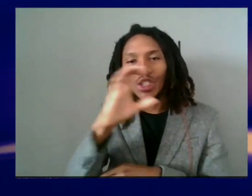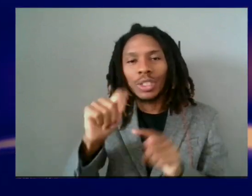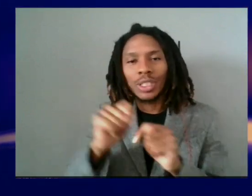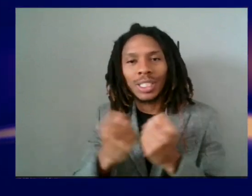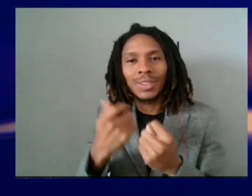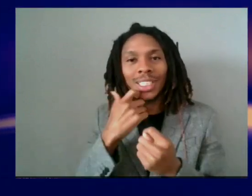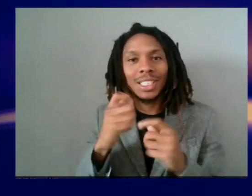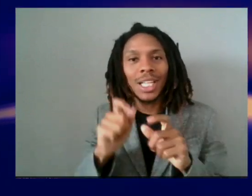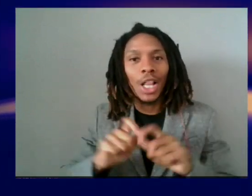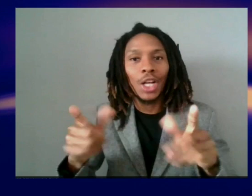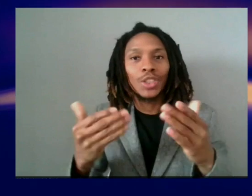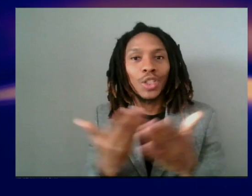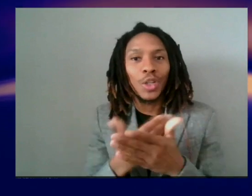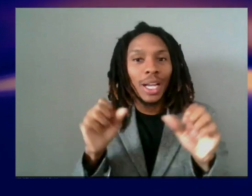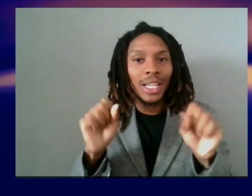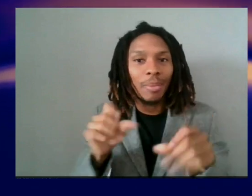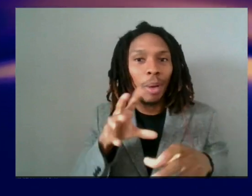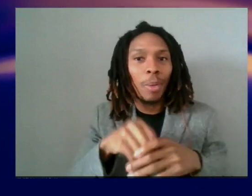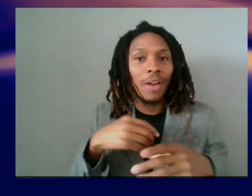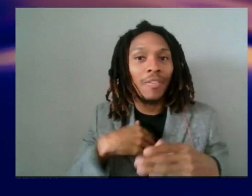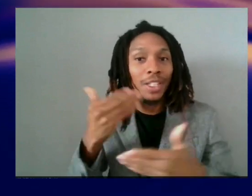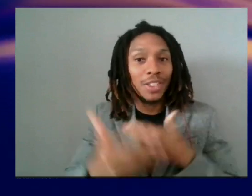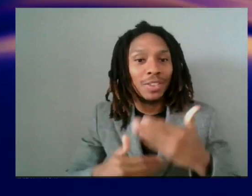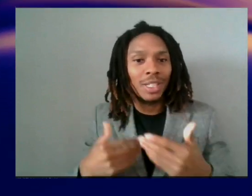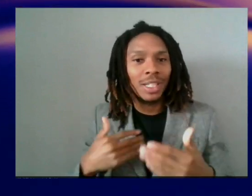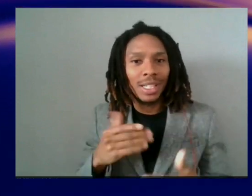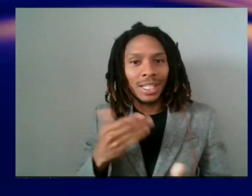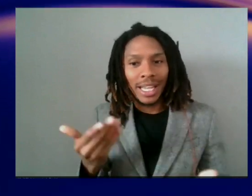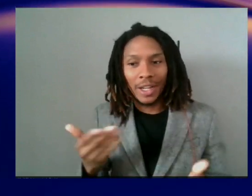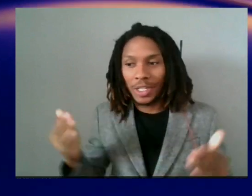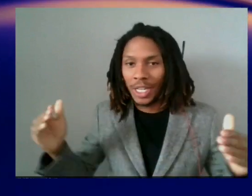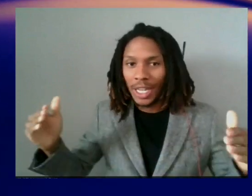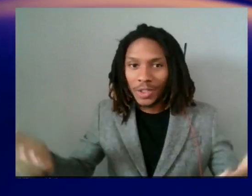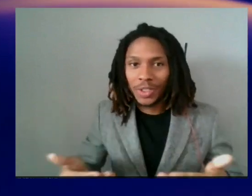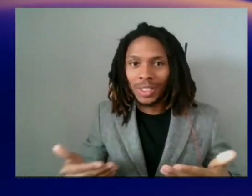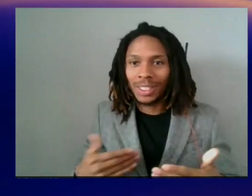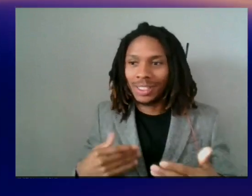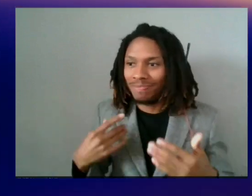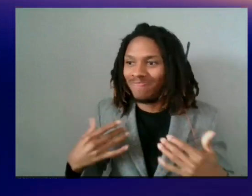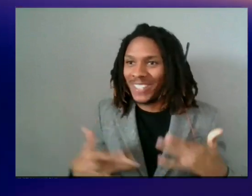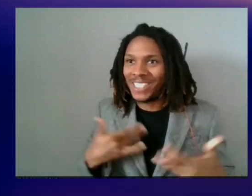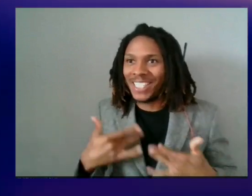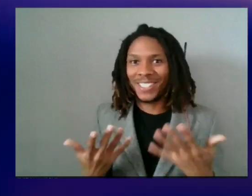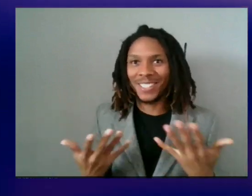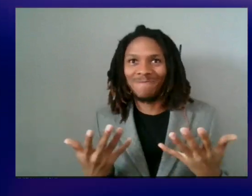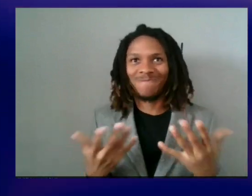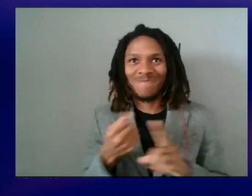as part of a service. Here to introduce it to you and excited to talk about it. Awesome, well, thank you for joining